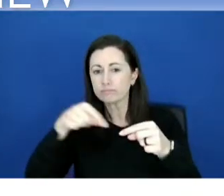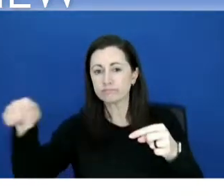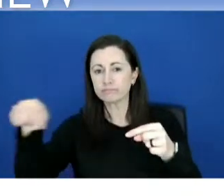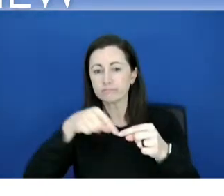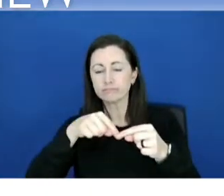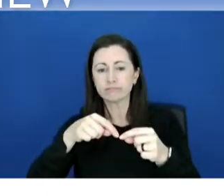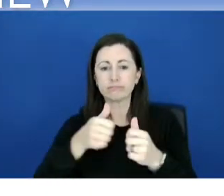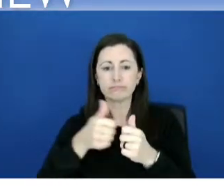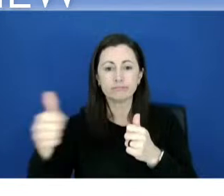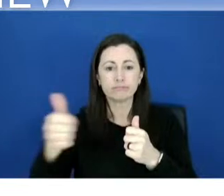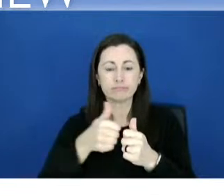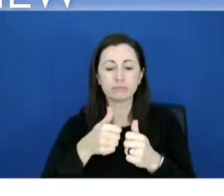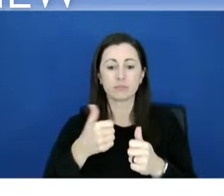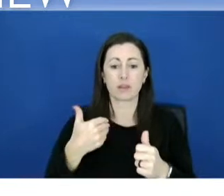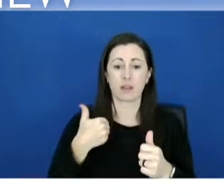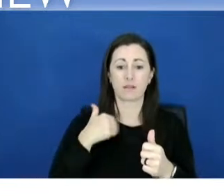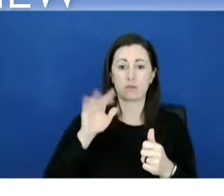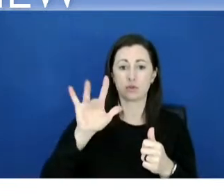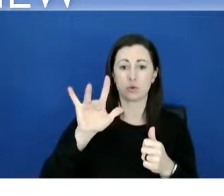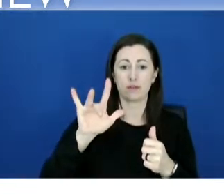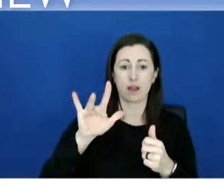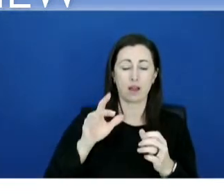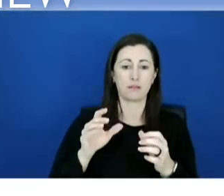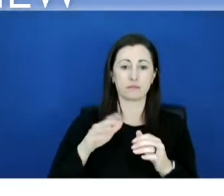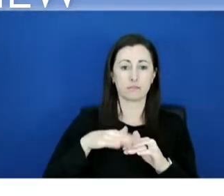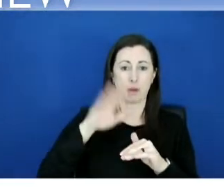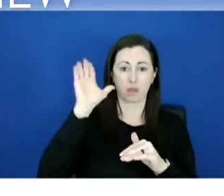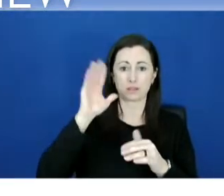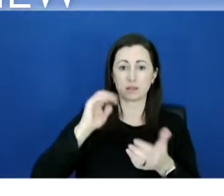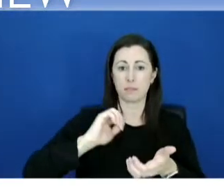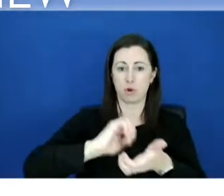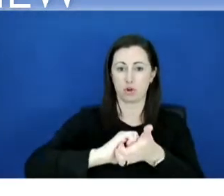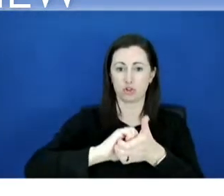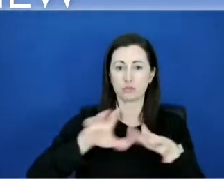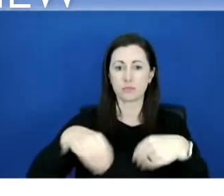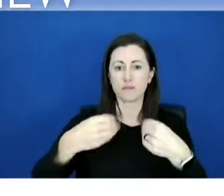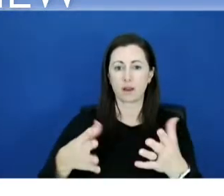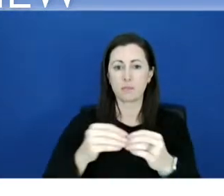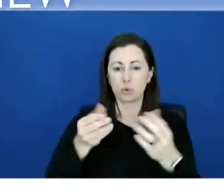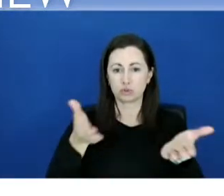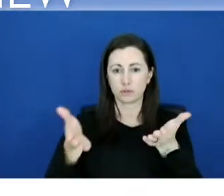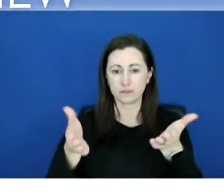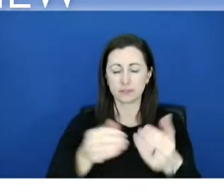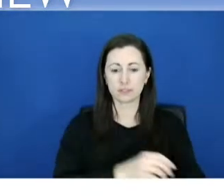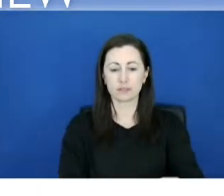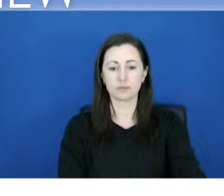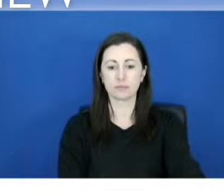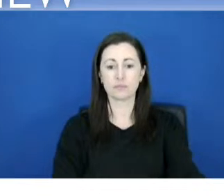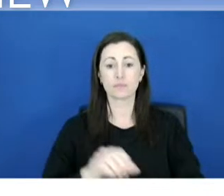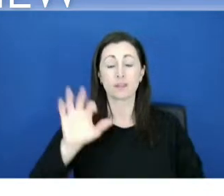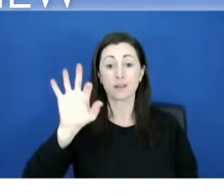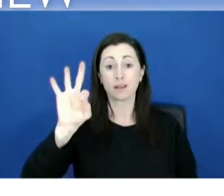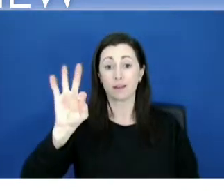AVERAGE GROCERY STORES ARE LOCATED.